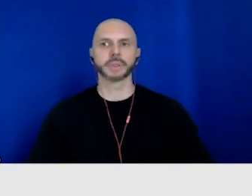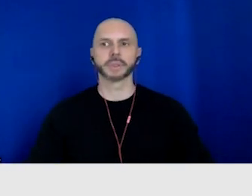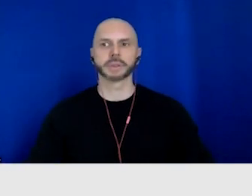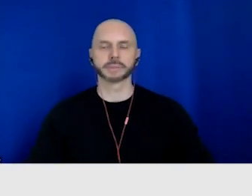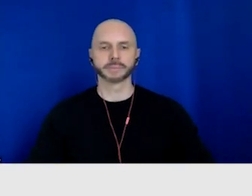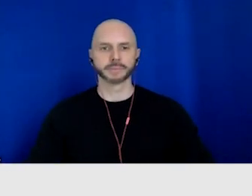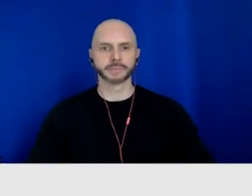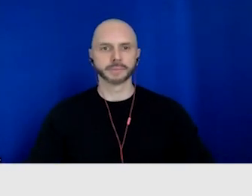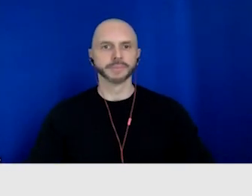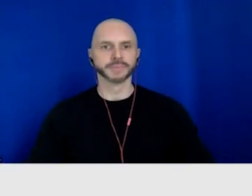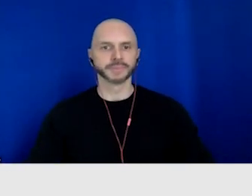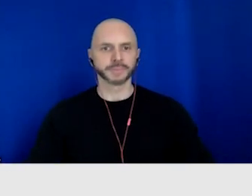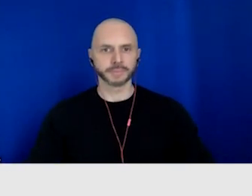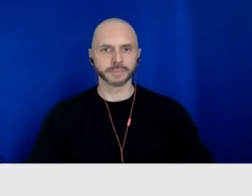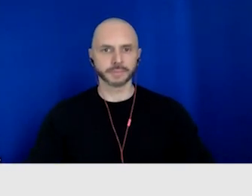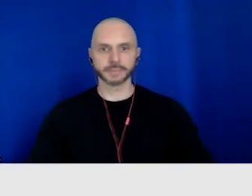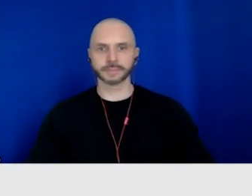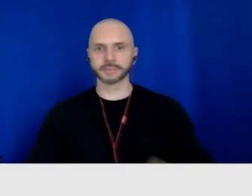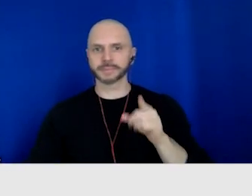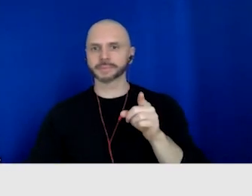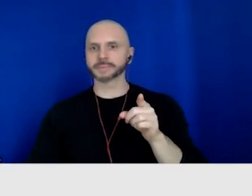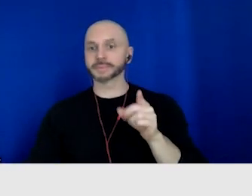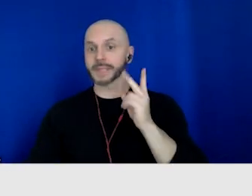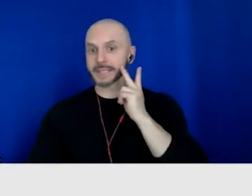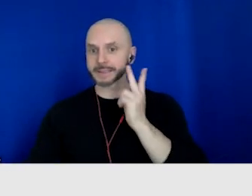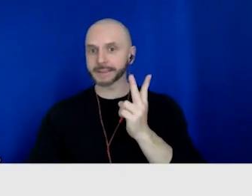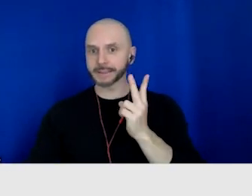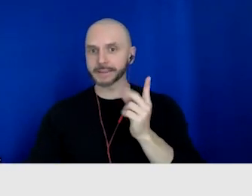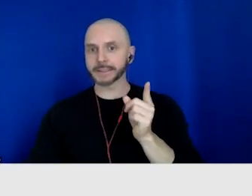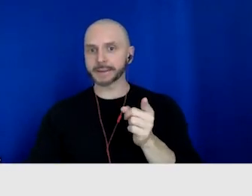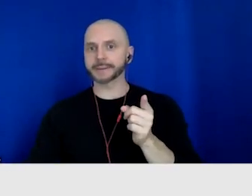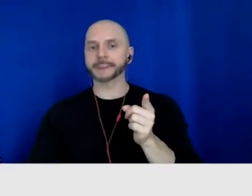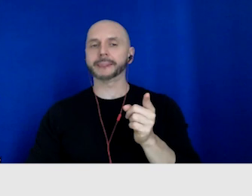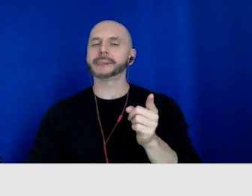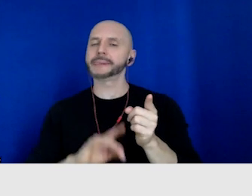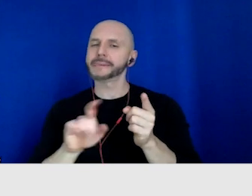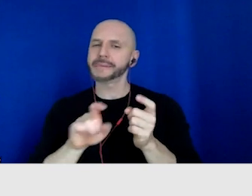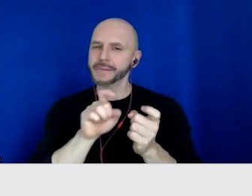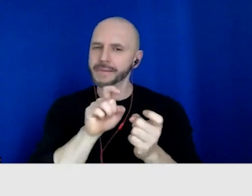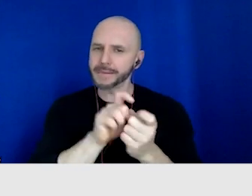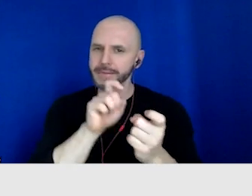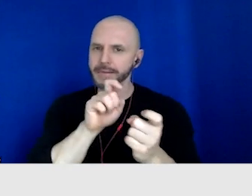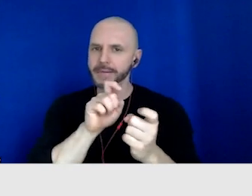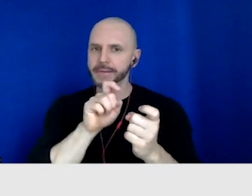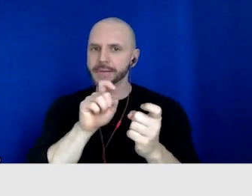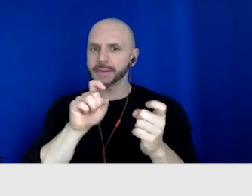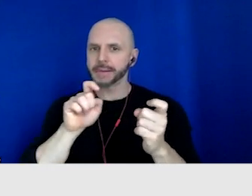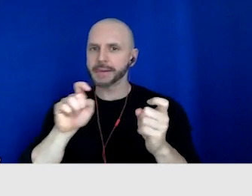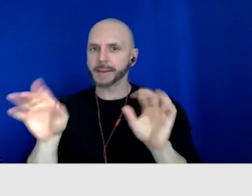over here you can see that it's giving me a more specific definition. It's giving